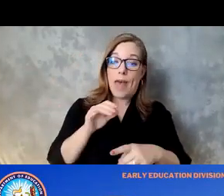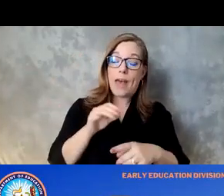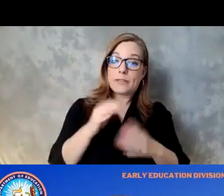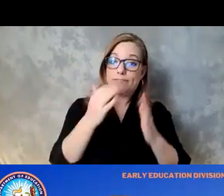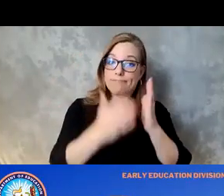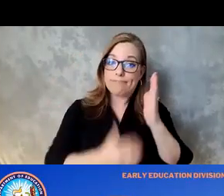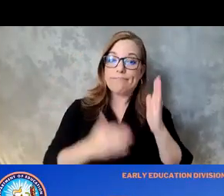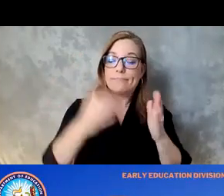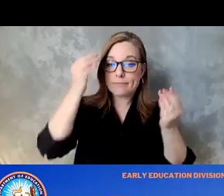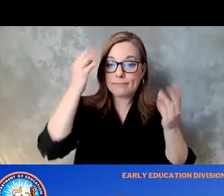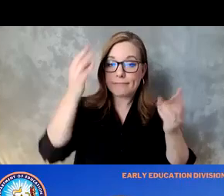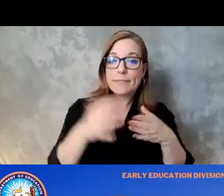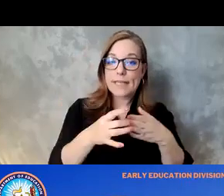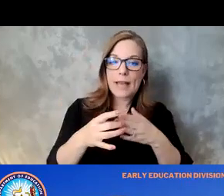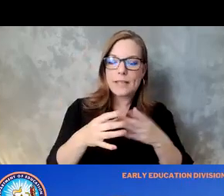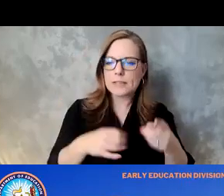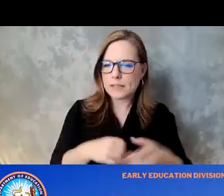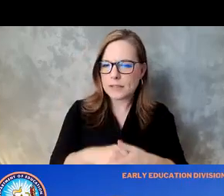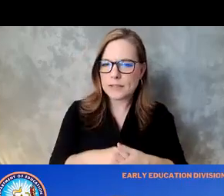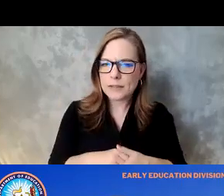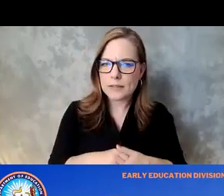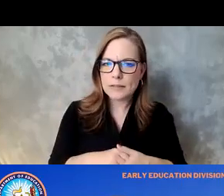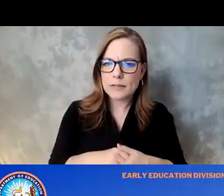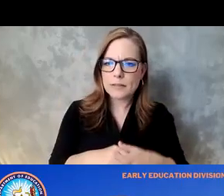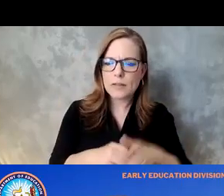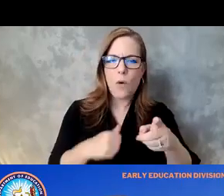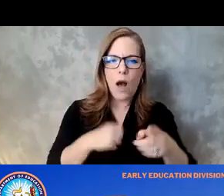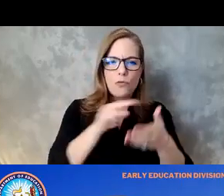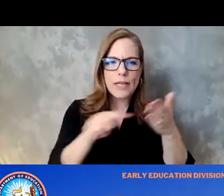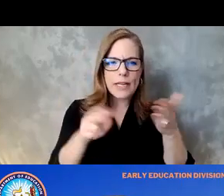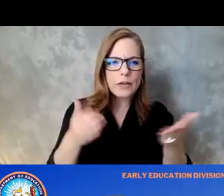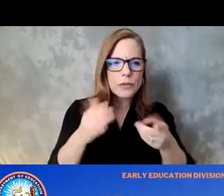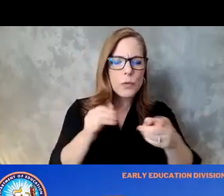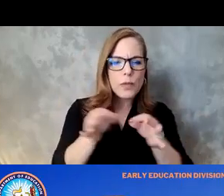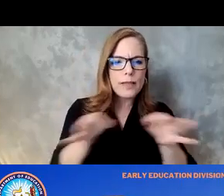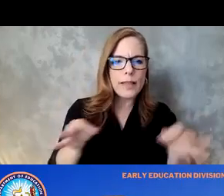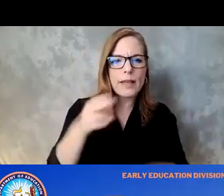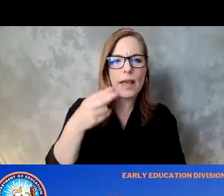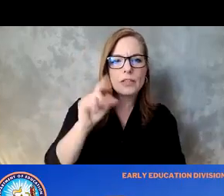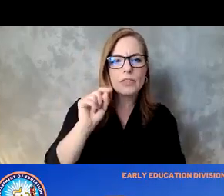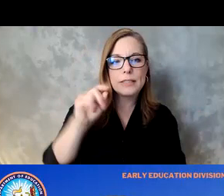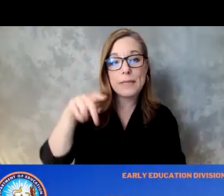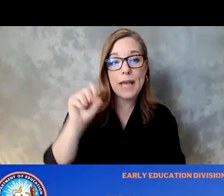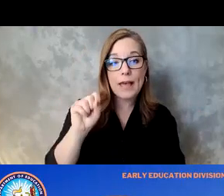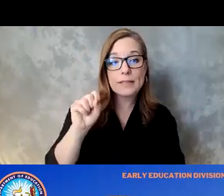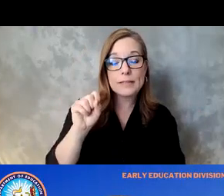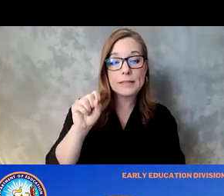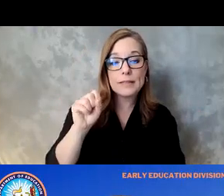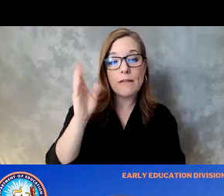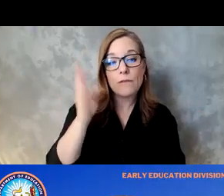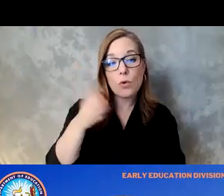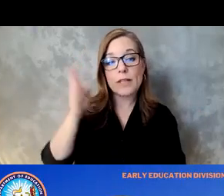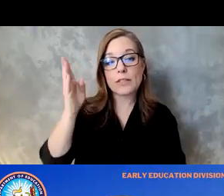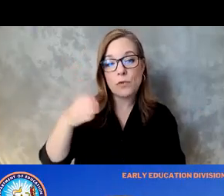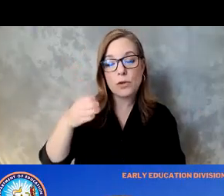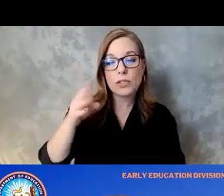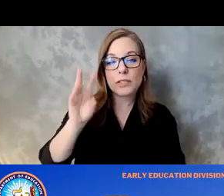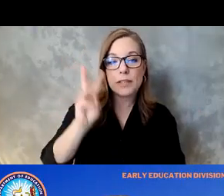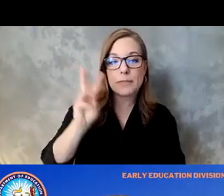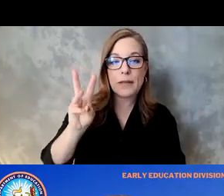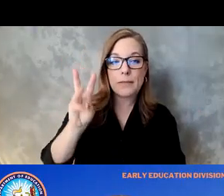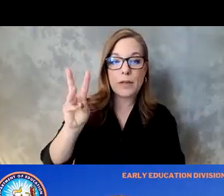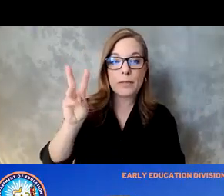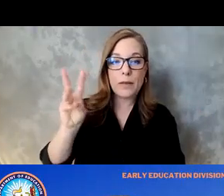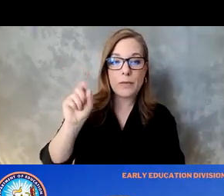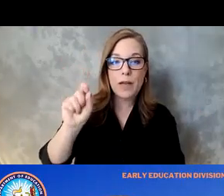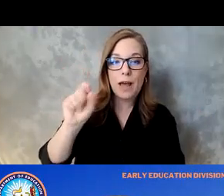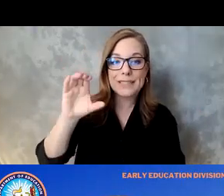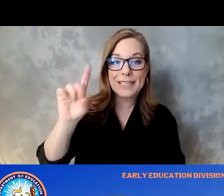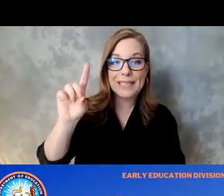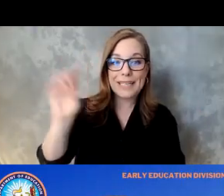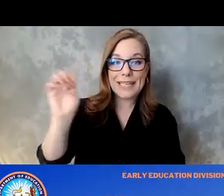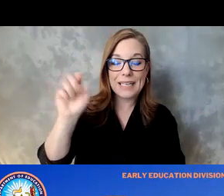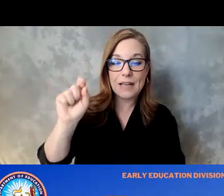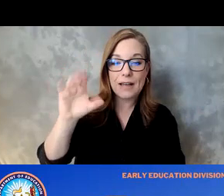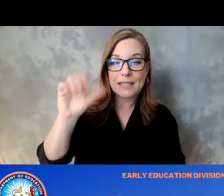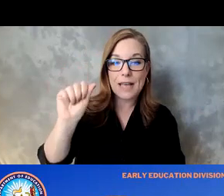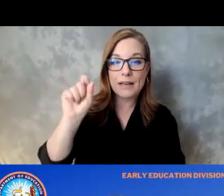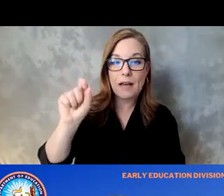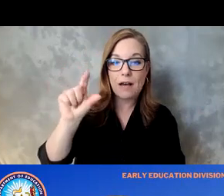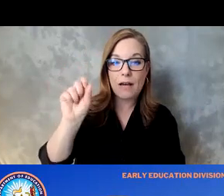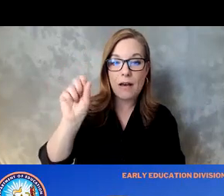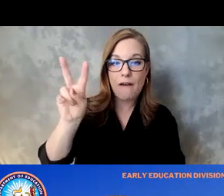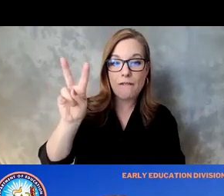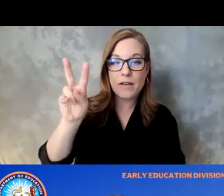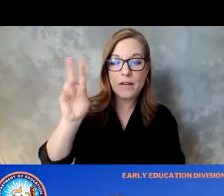if it's helpful I’ll read the link on the slide so the link is https://www.cde.ca.gov/ci/gs/em/.